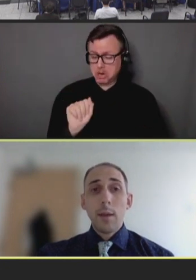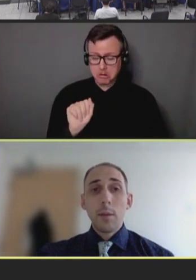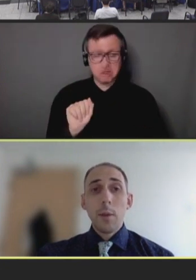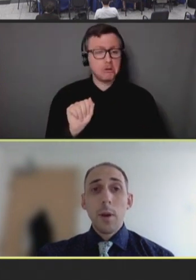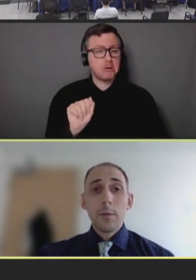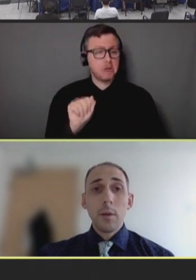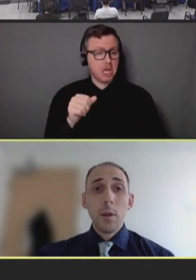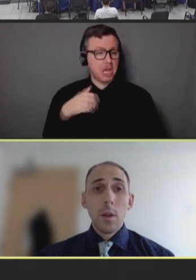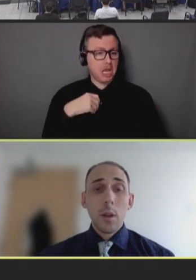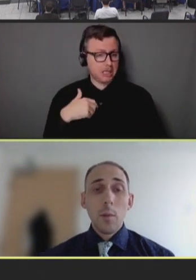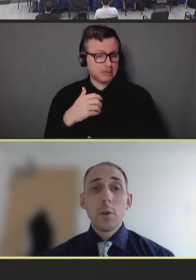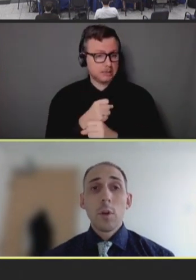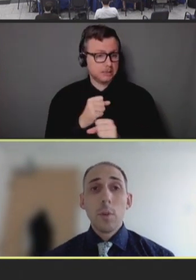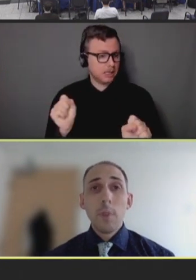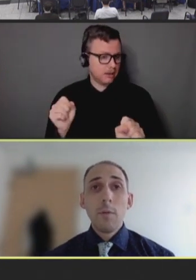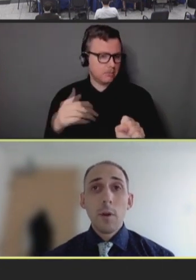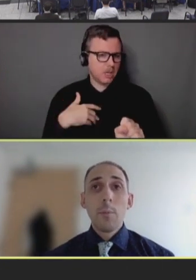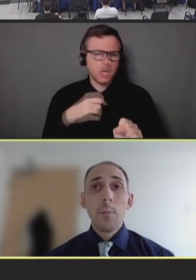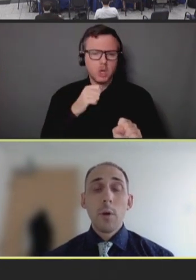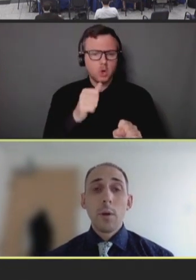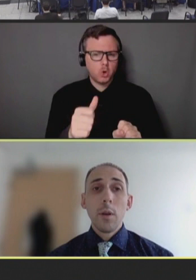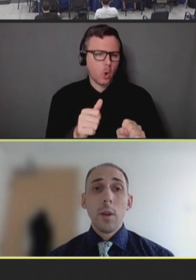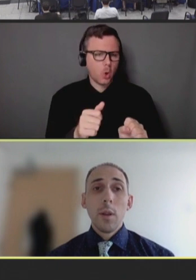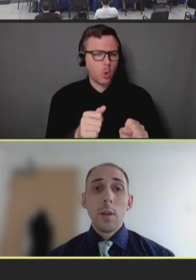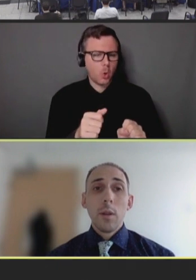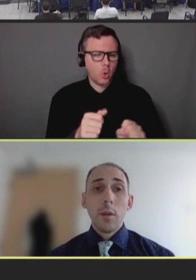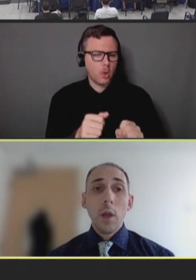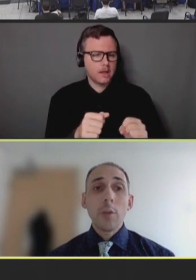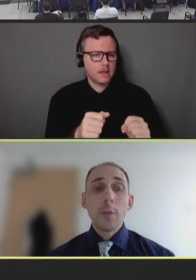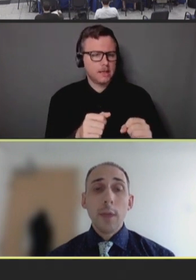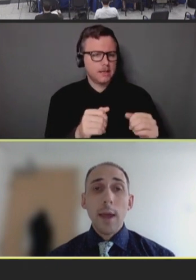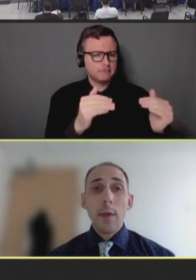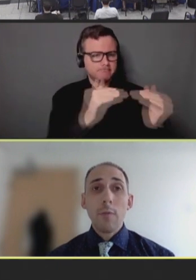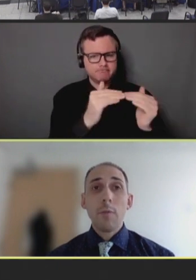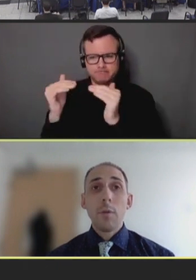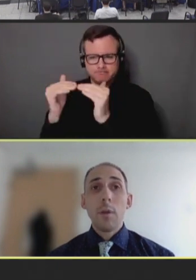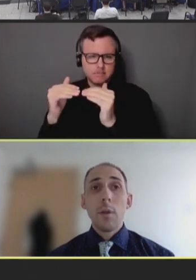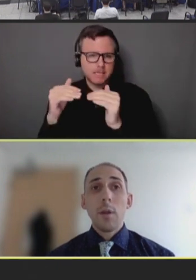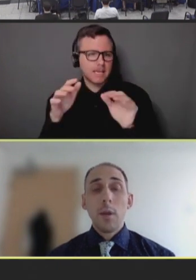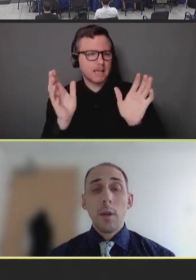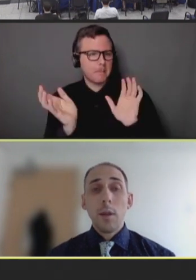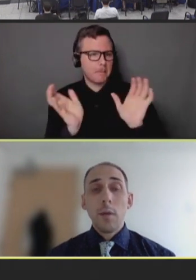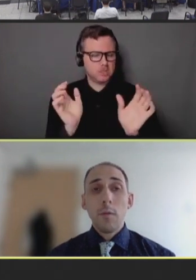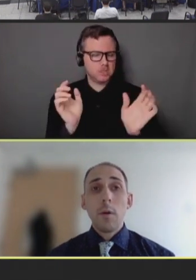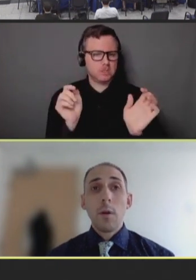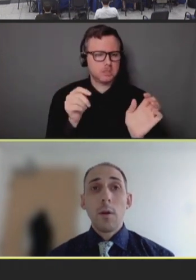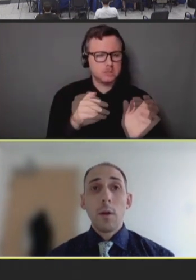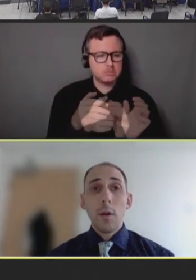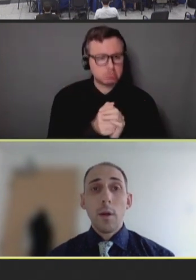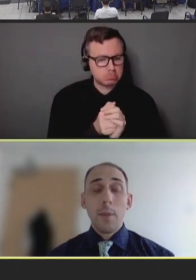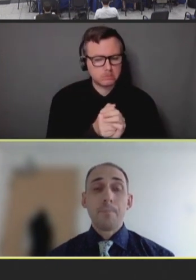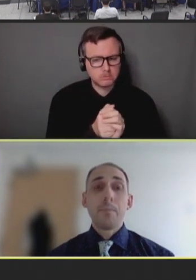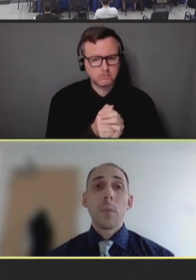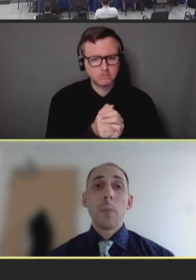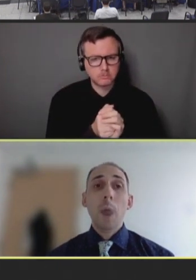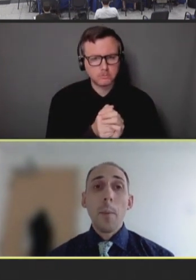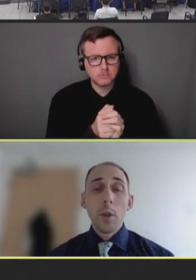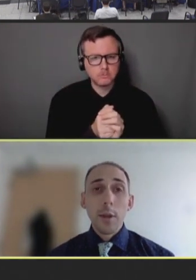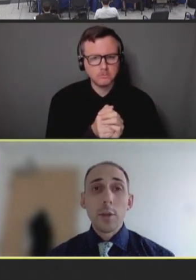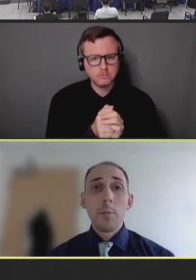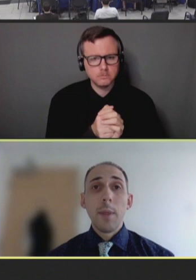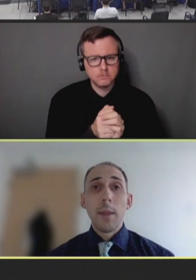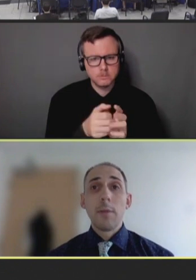comparison, which could be very important knowledge to have if population-based vaccinations